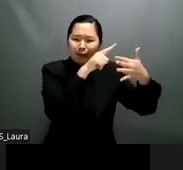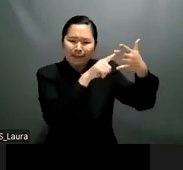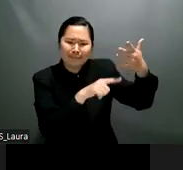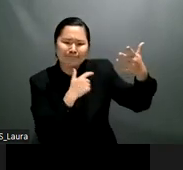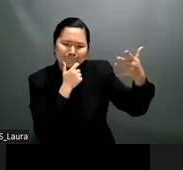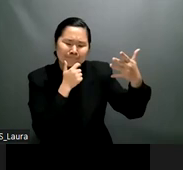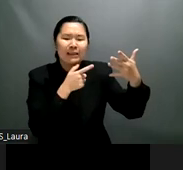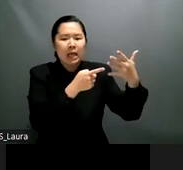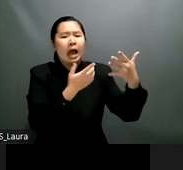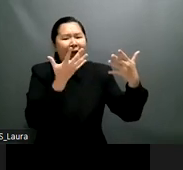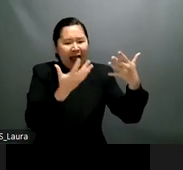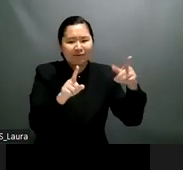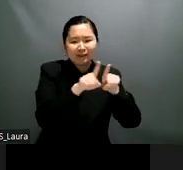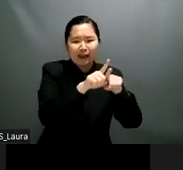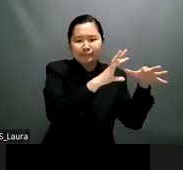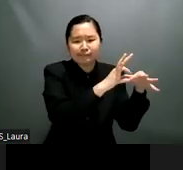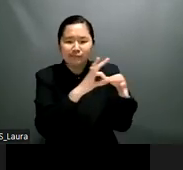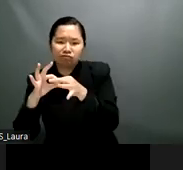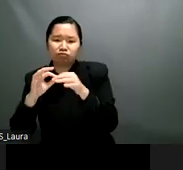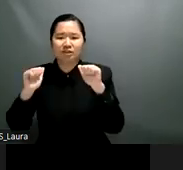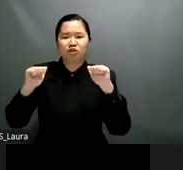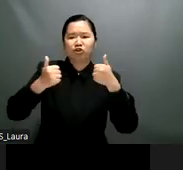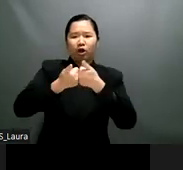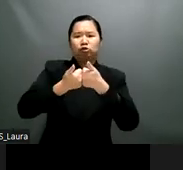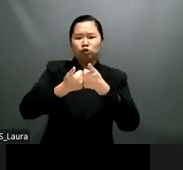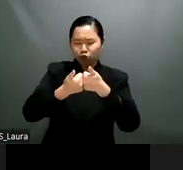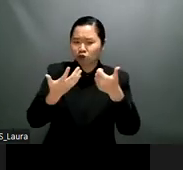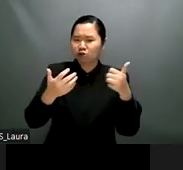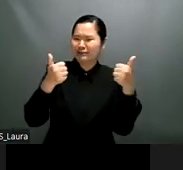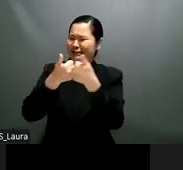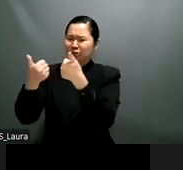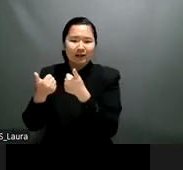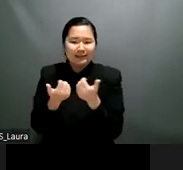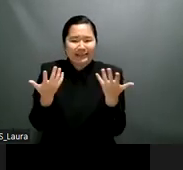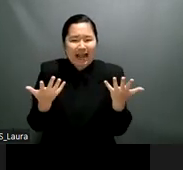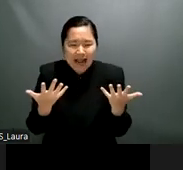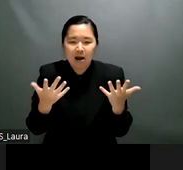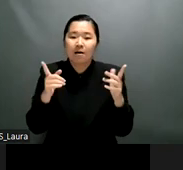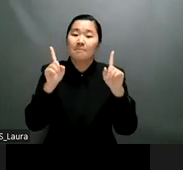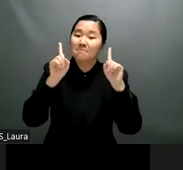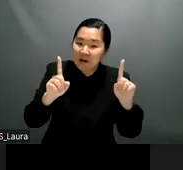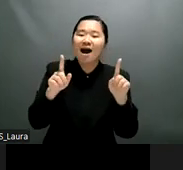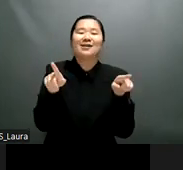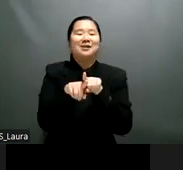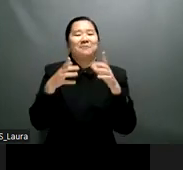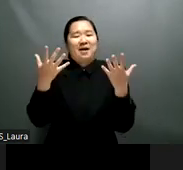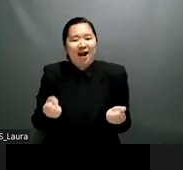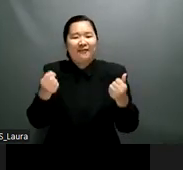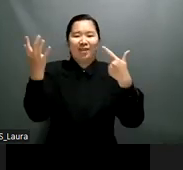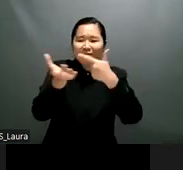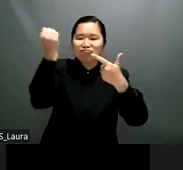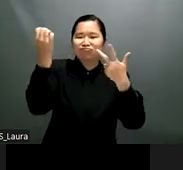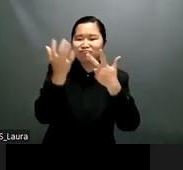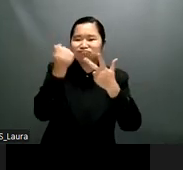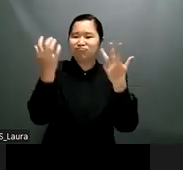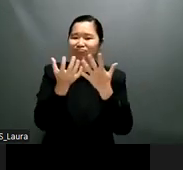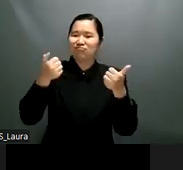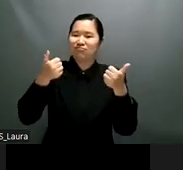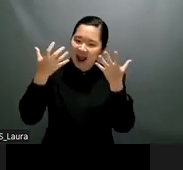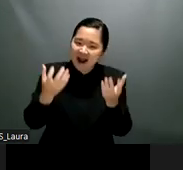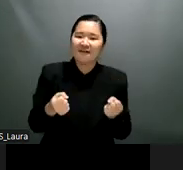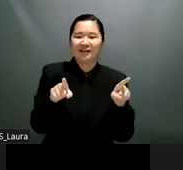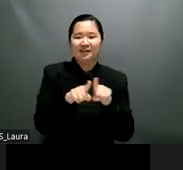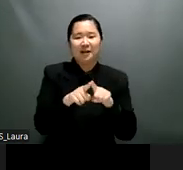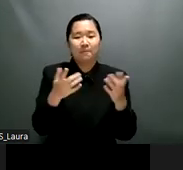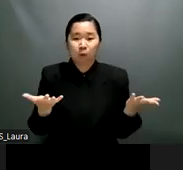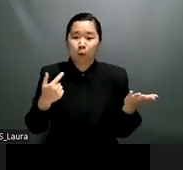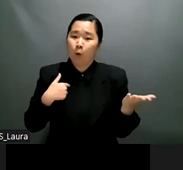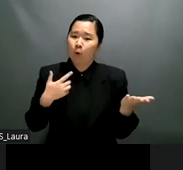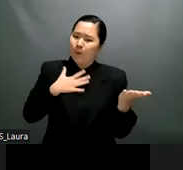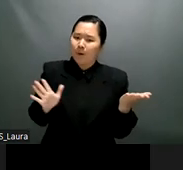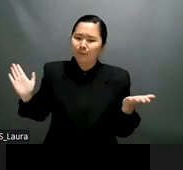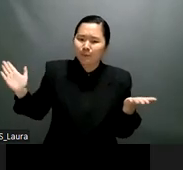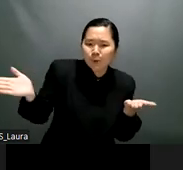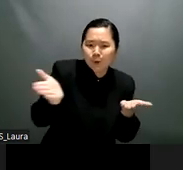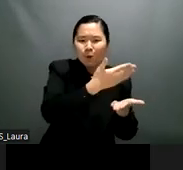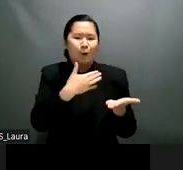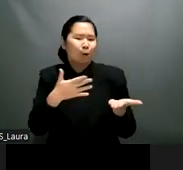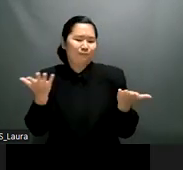already touched on by the previous speaker our work of course is unfinished we need to work on